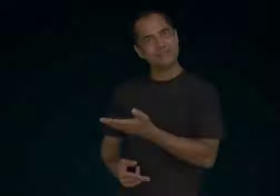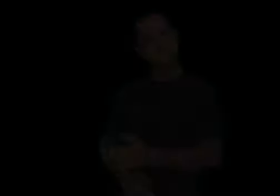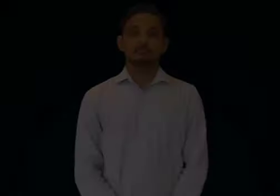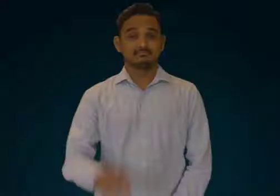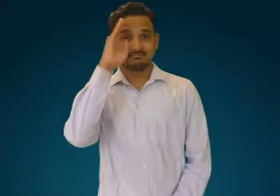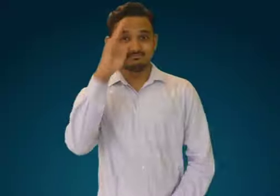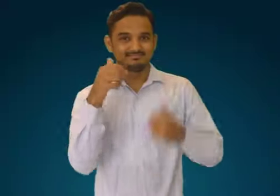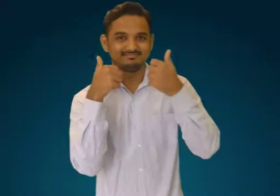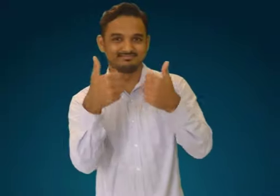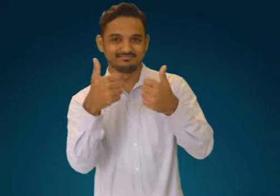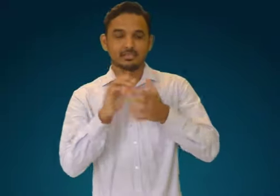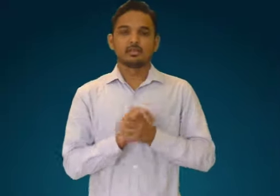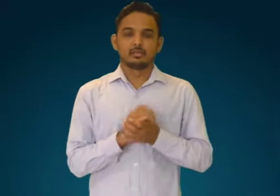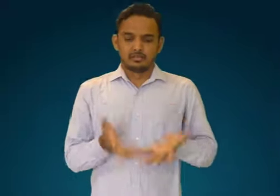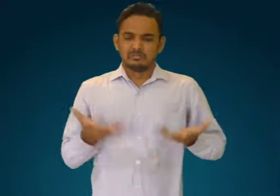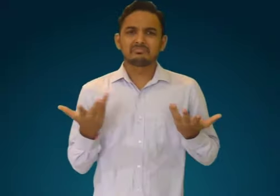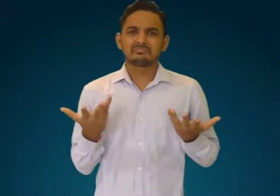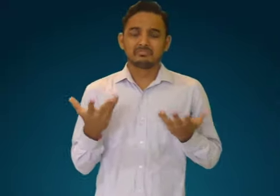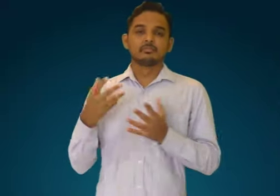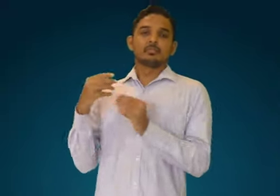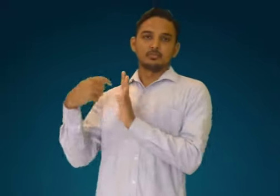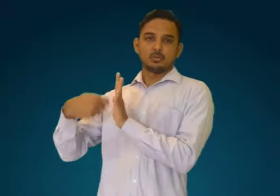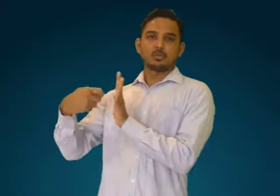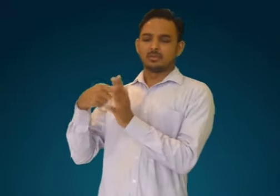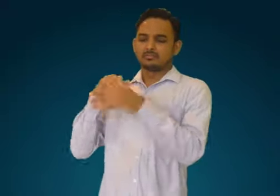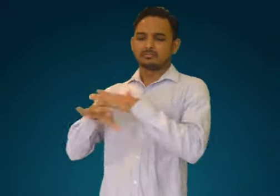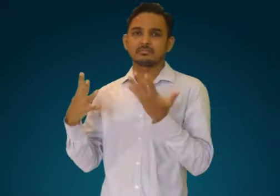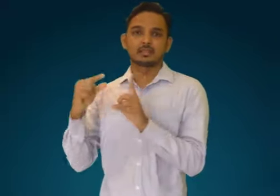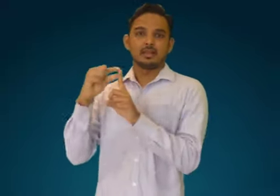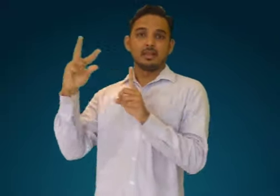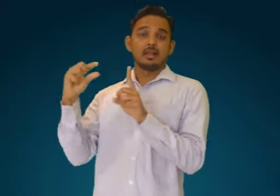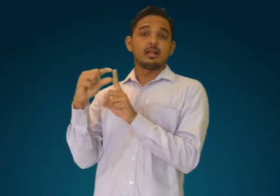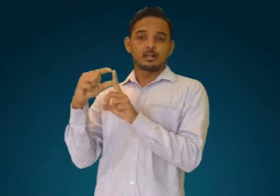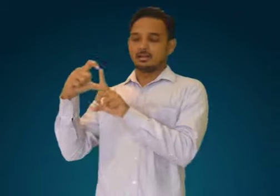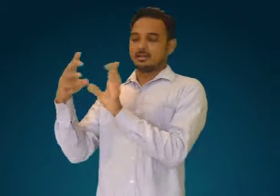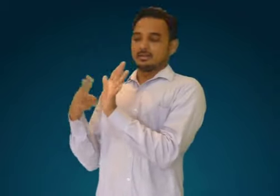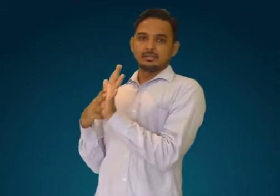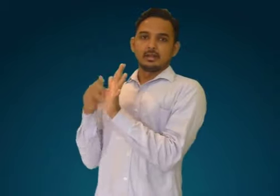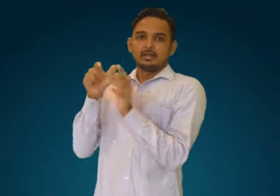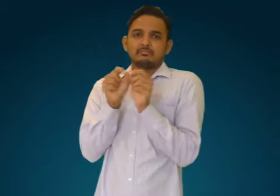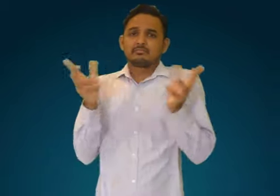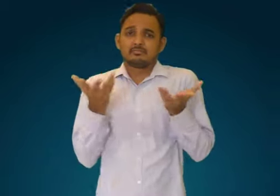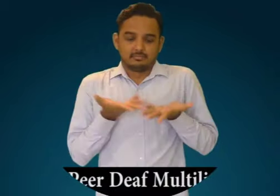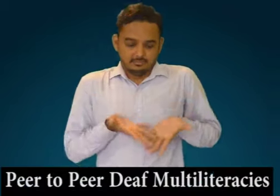culture which invigorates the children accessible language and full communication between teachers and students